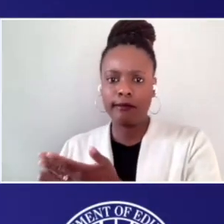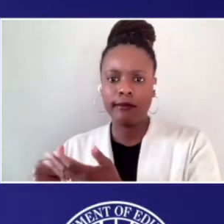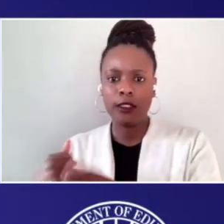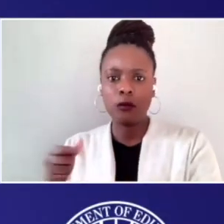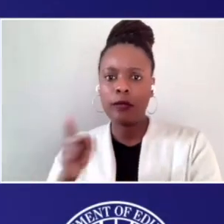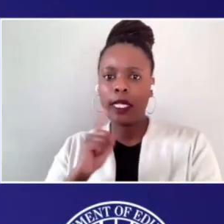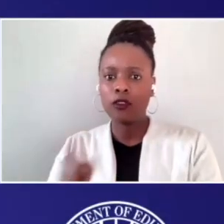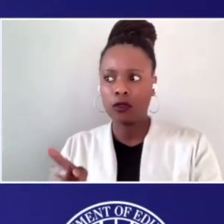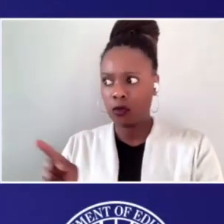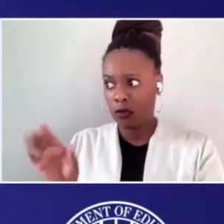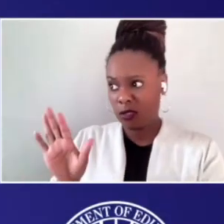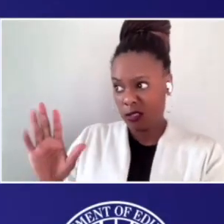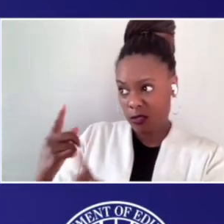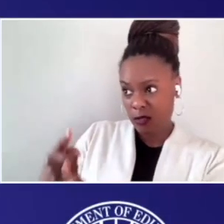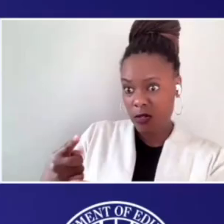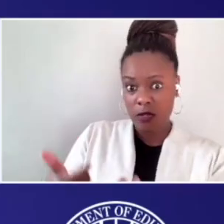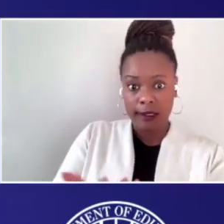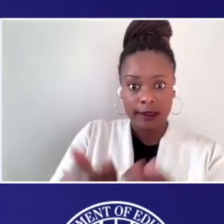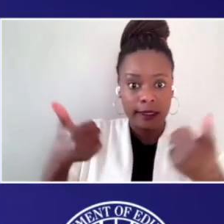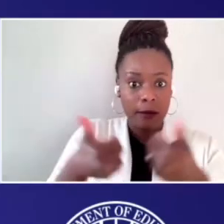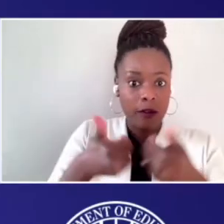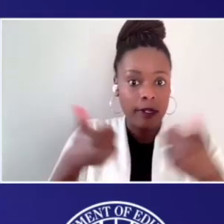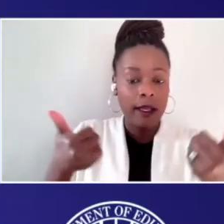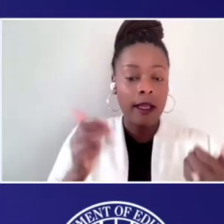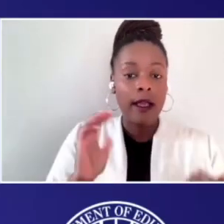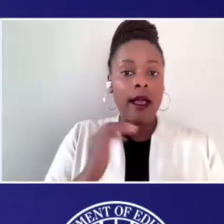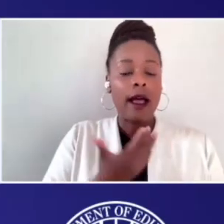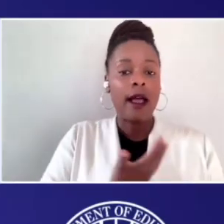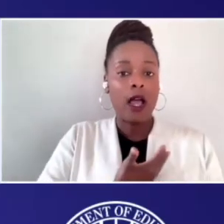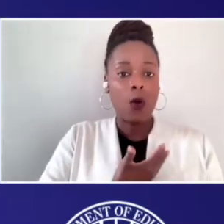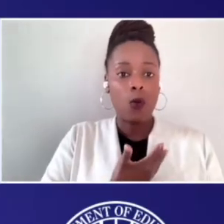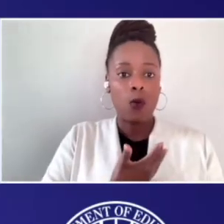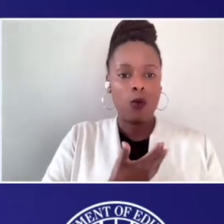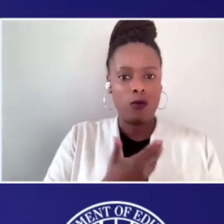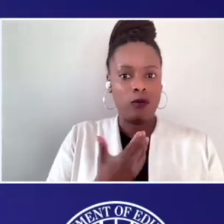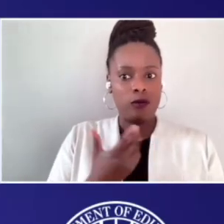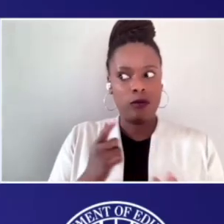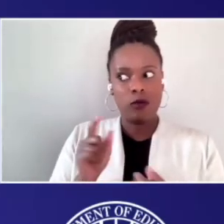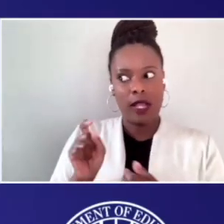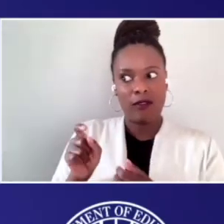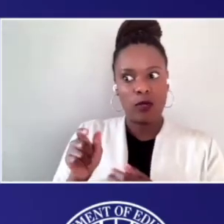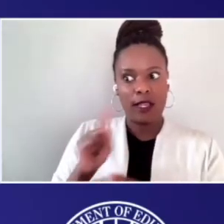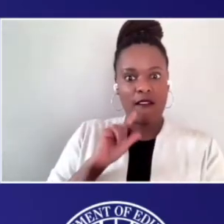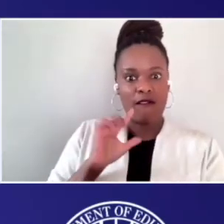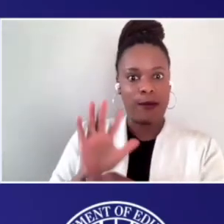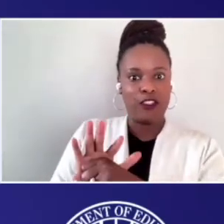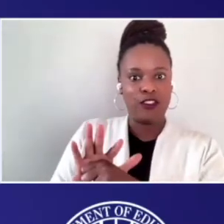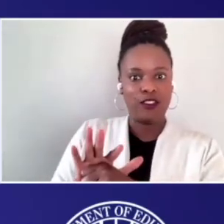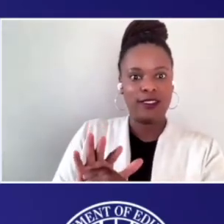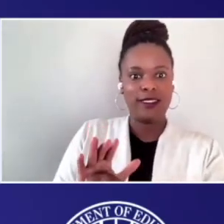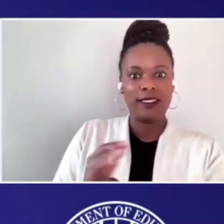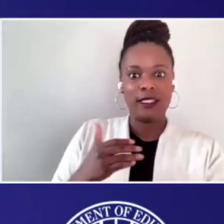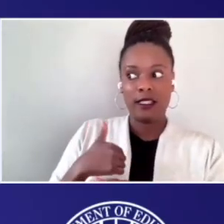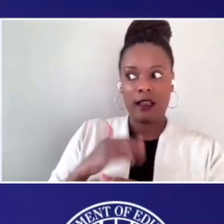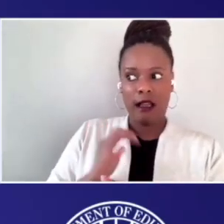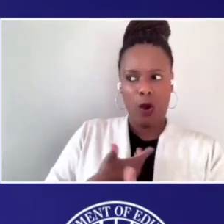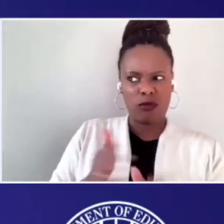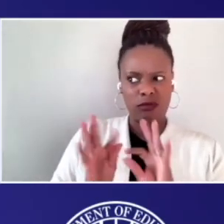our position at this point, but we really do need to take this back and get ultimate confirmation that our read of the statute does not include health